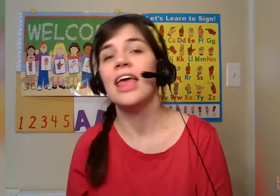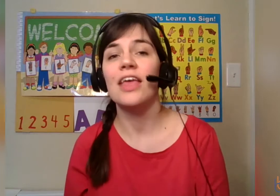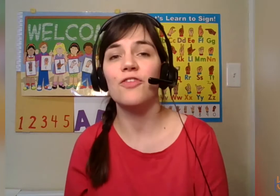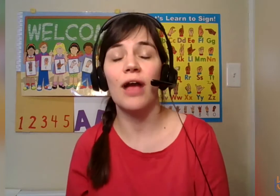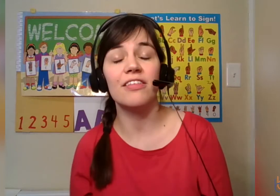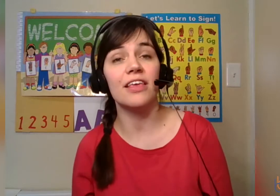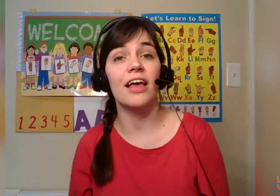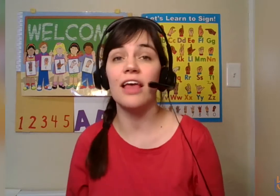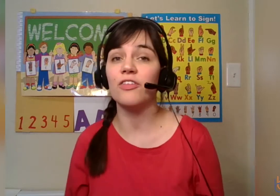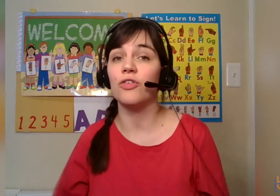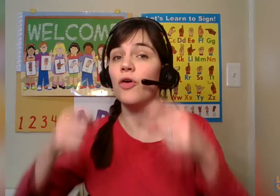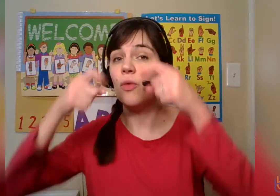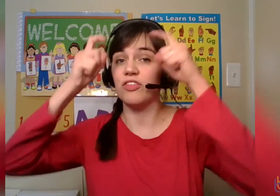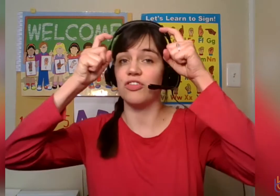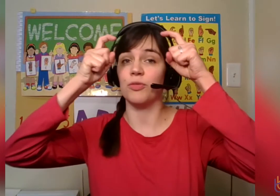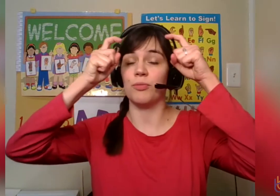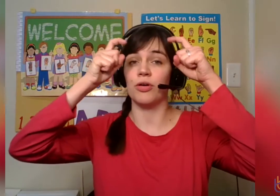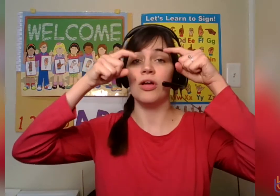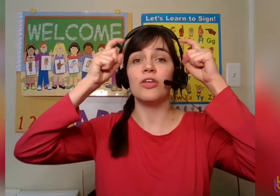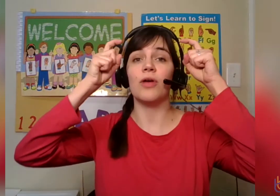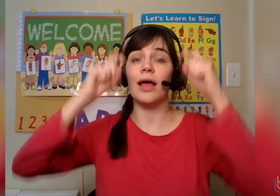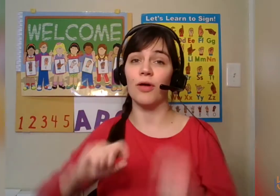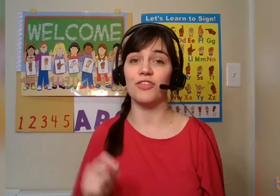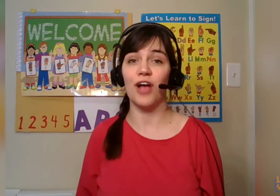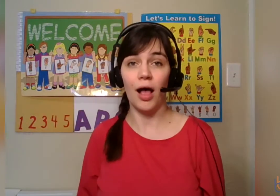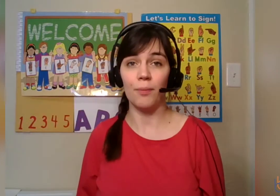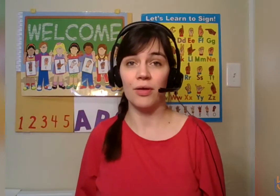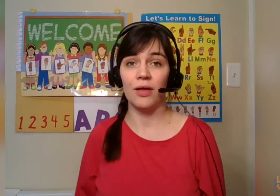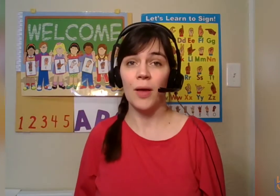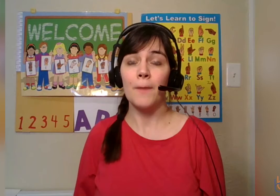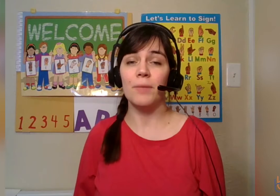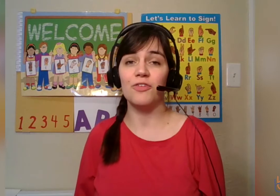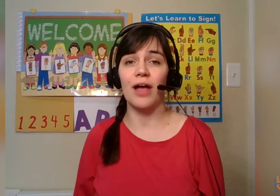you're asking a yes-or-no question, remember your eyebrows are up but if